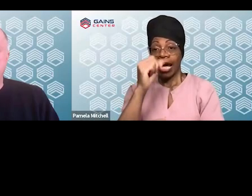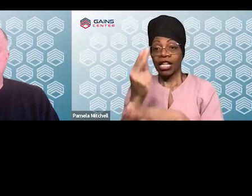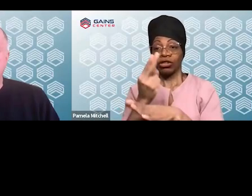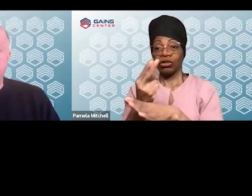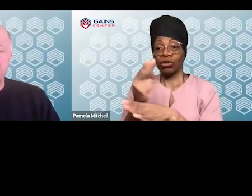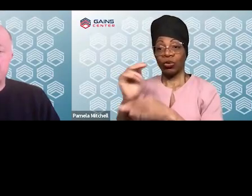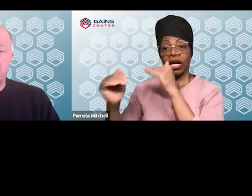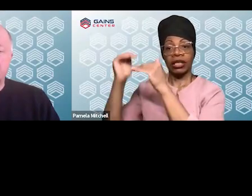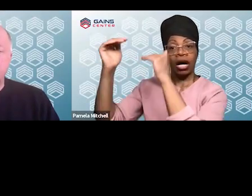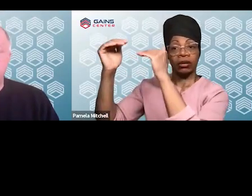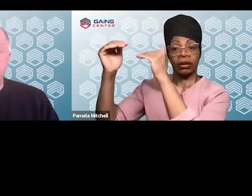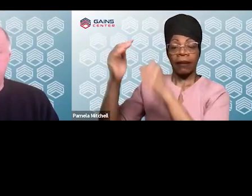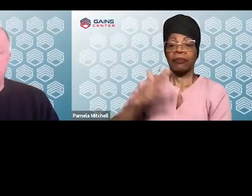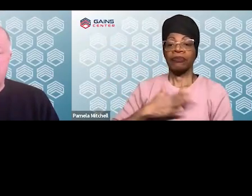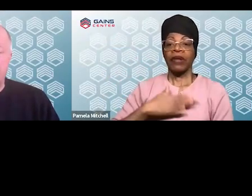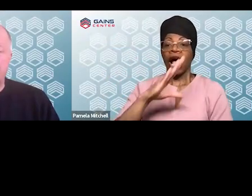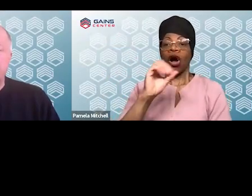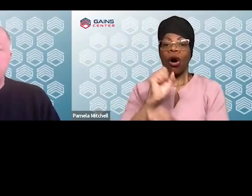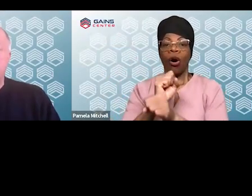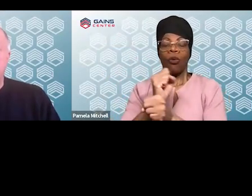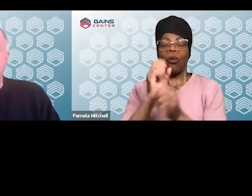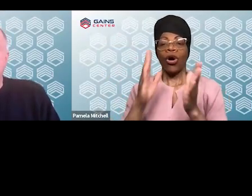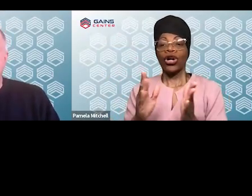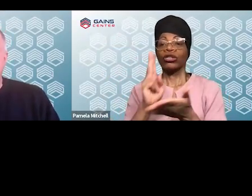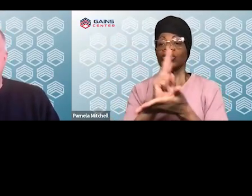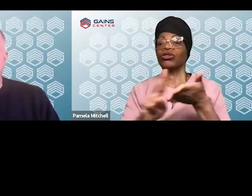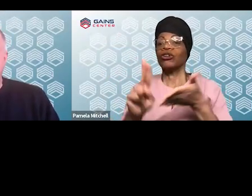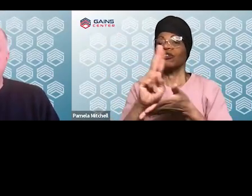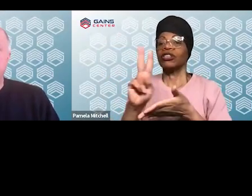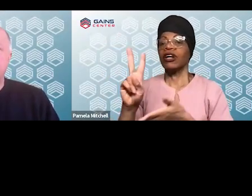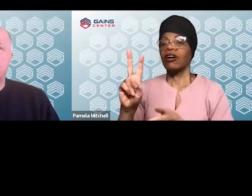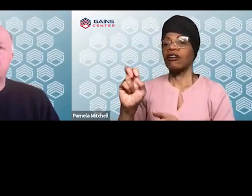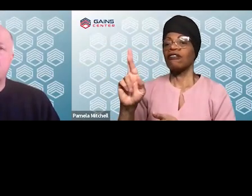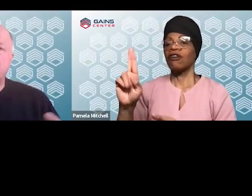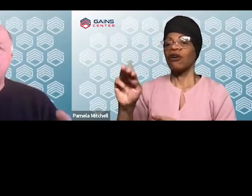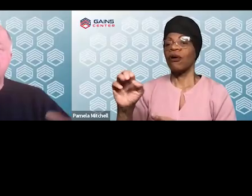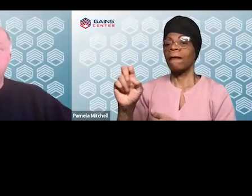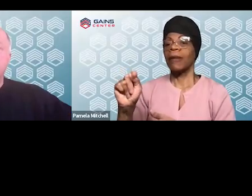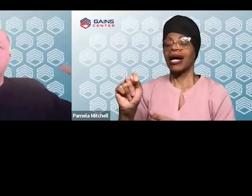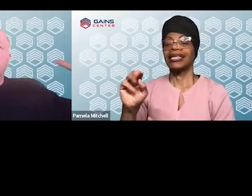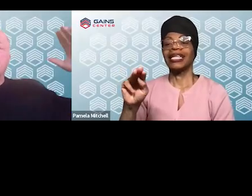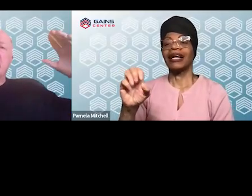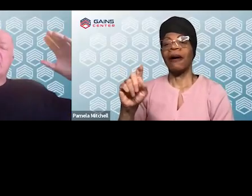My colleagues at the University of Vermont did a meta-analysis of treatments